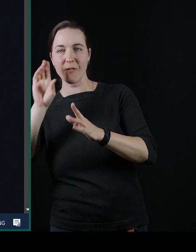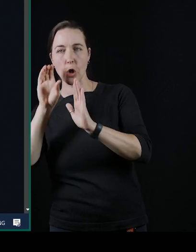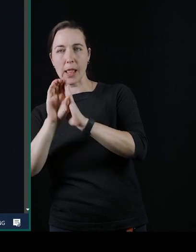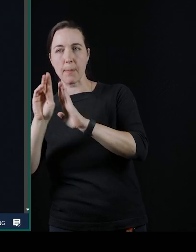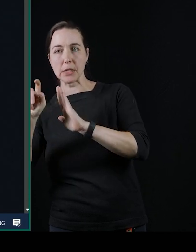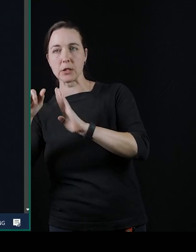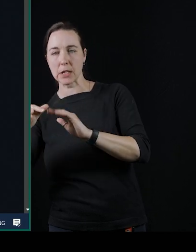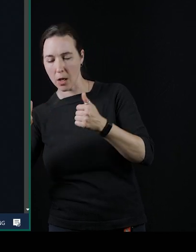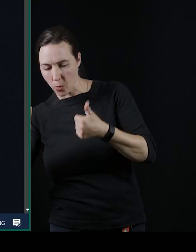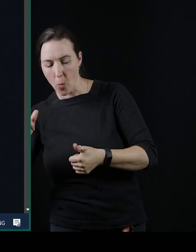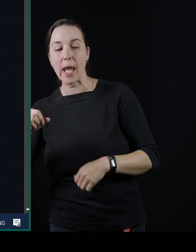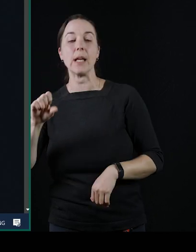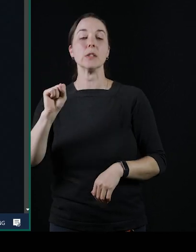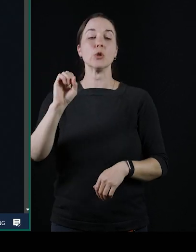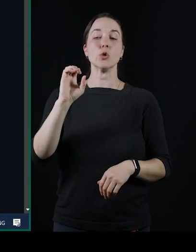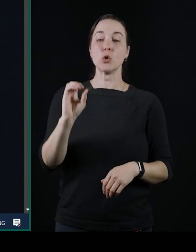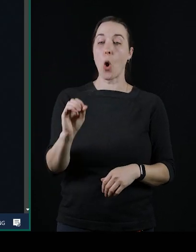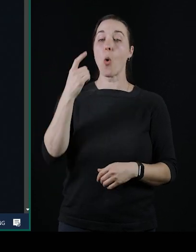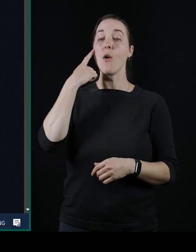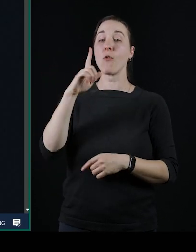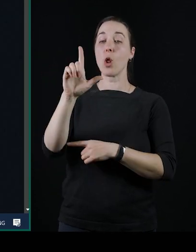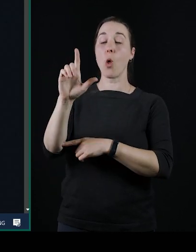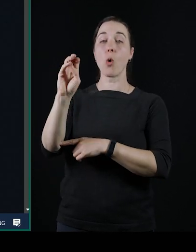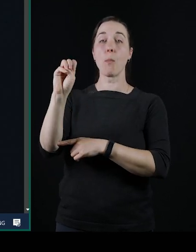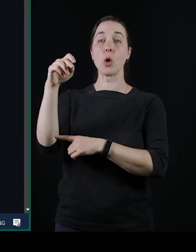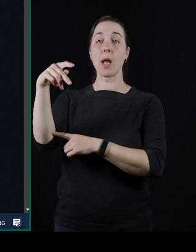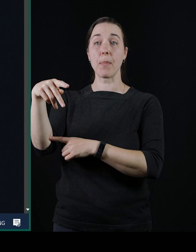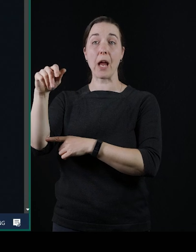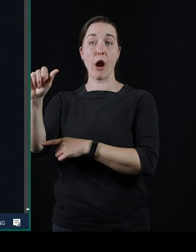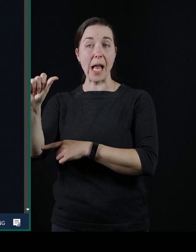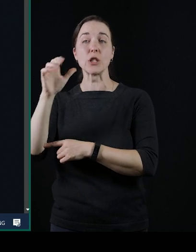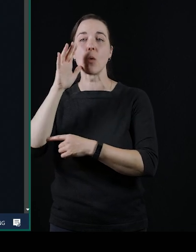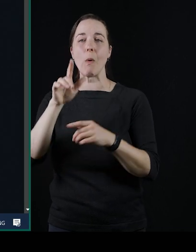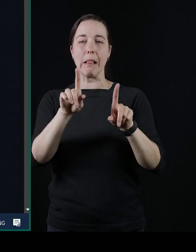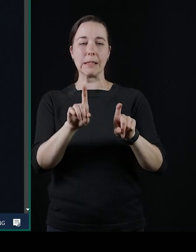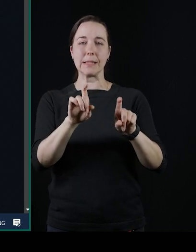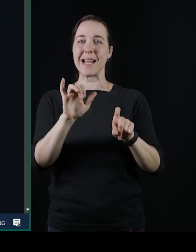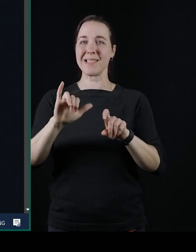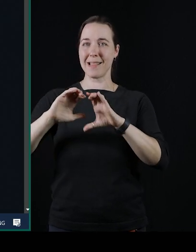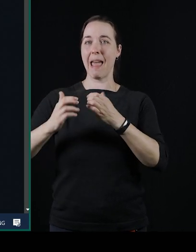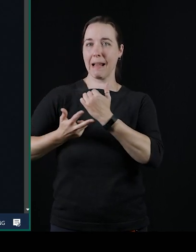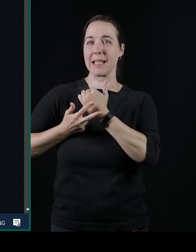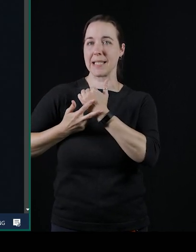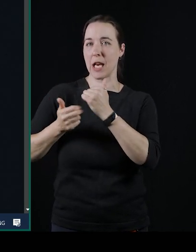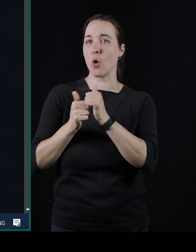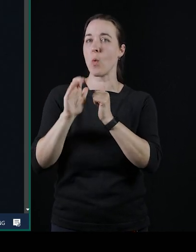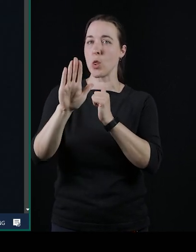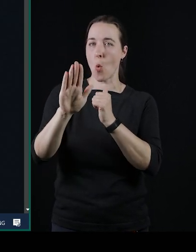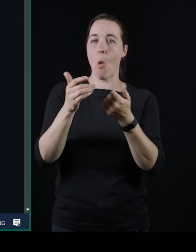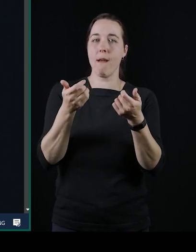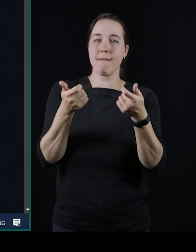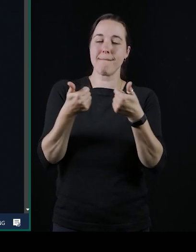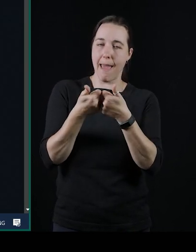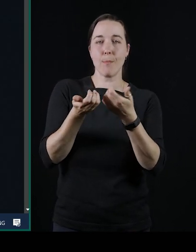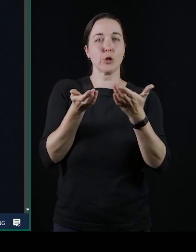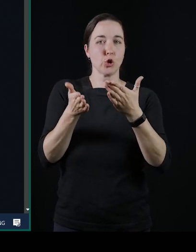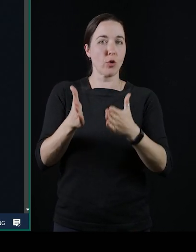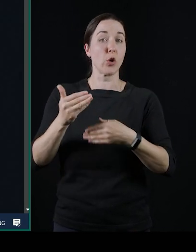So what the local multiplayer agent does is it tests the container, the GSDK integration with your game server process, right?